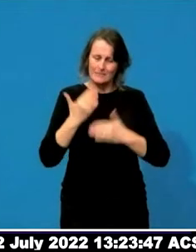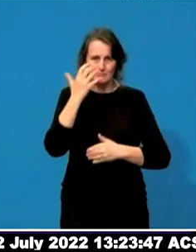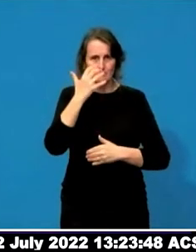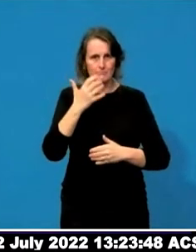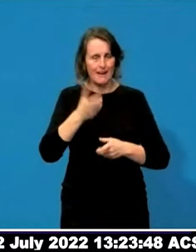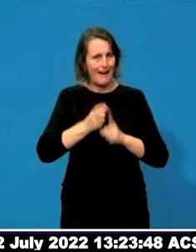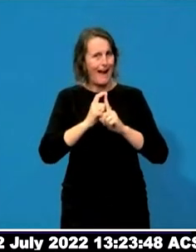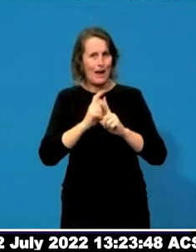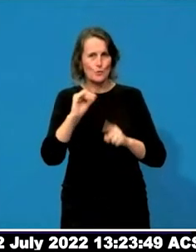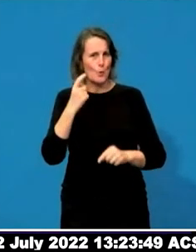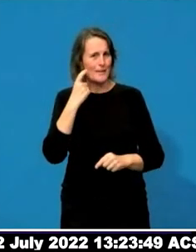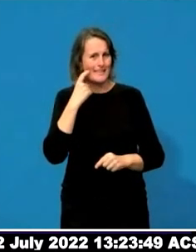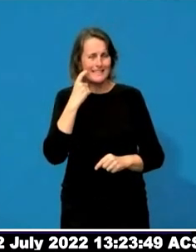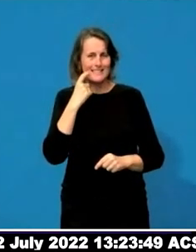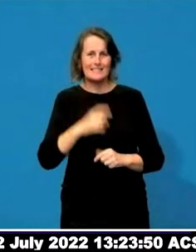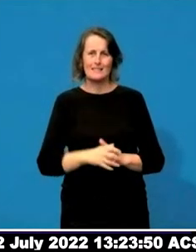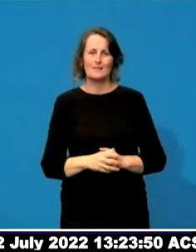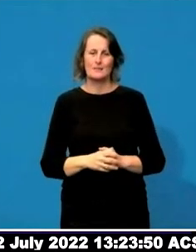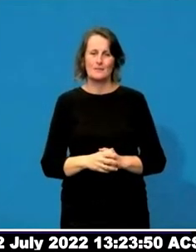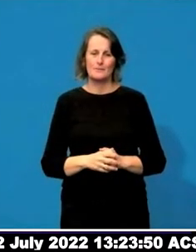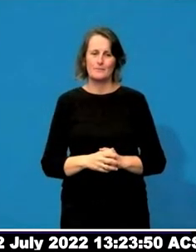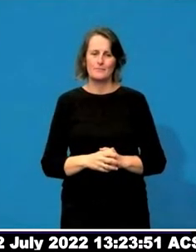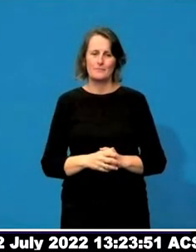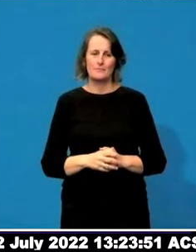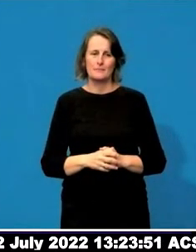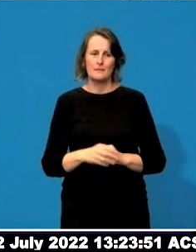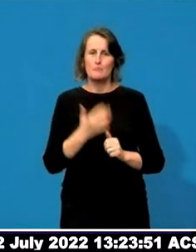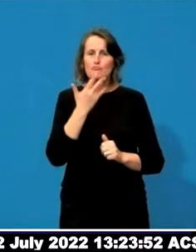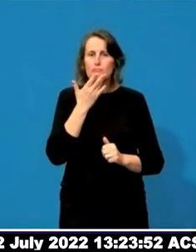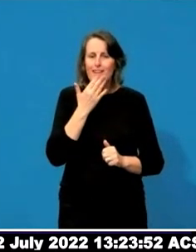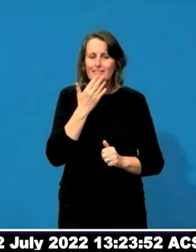Store price and everything is very high. Sky limit.